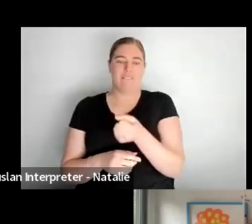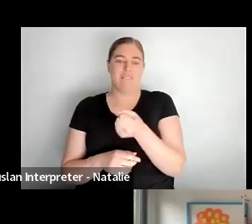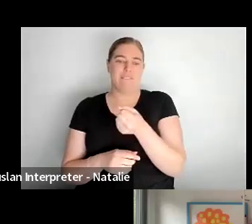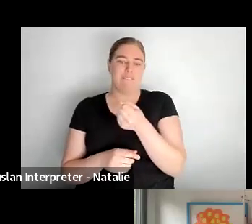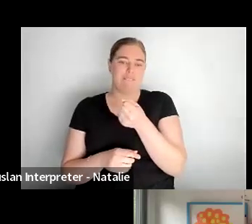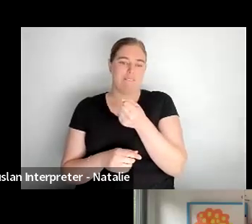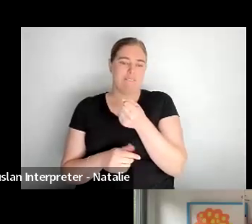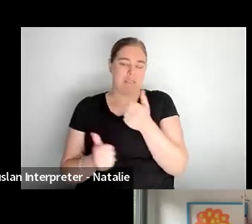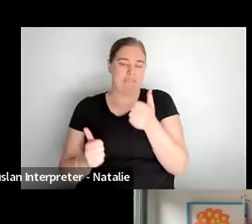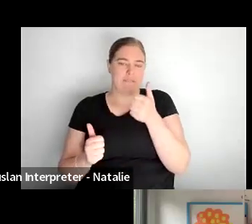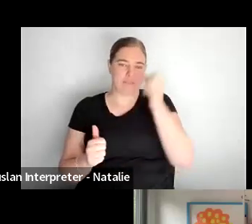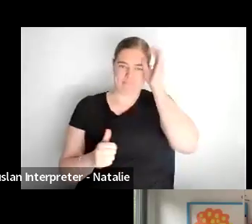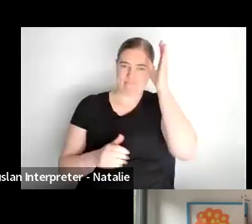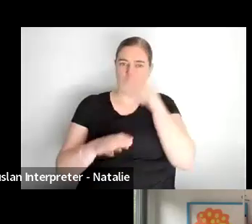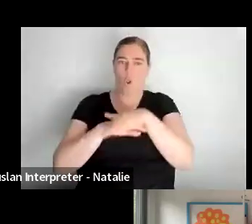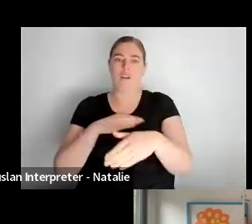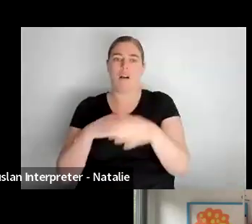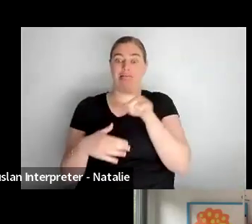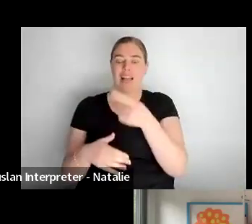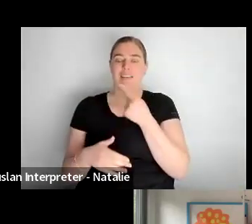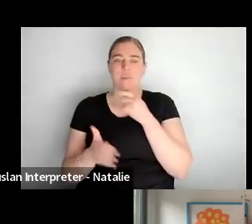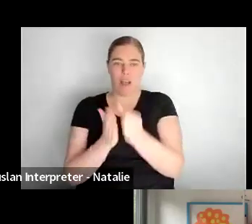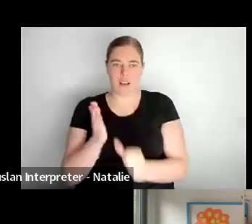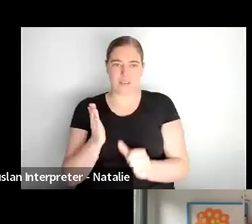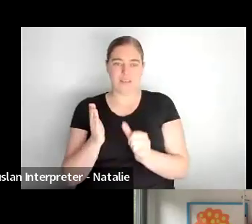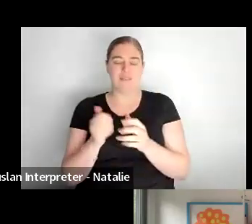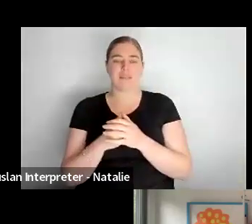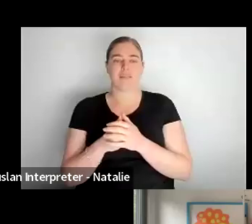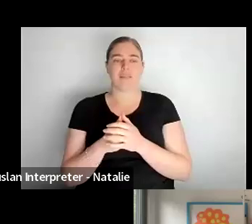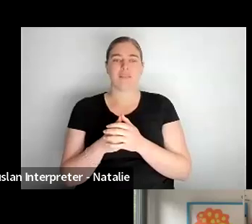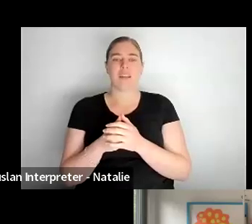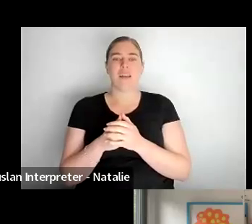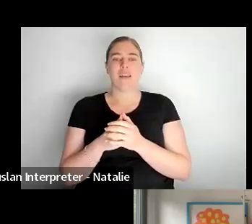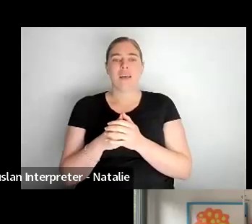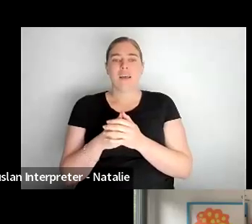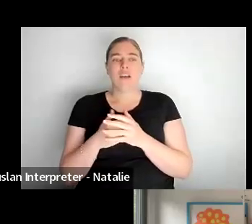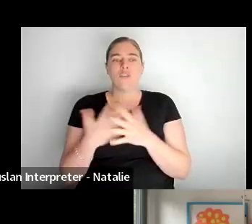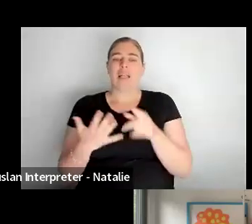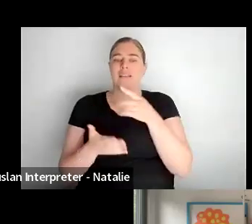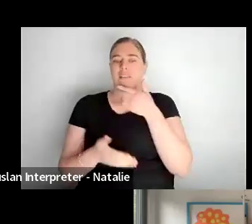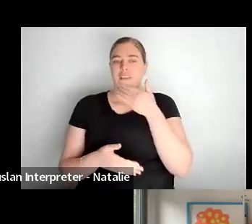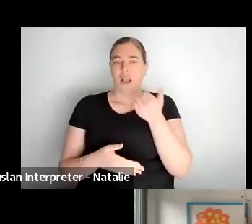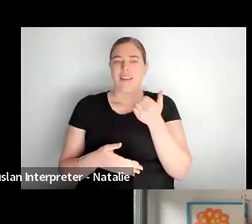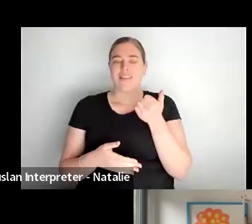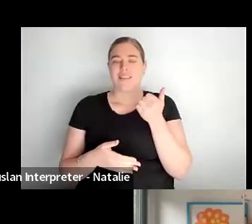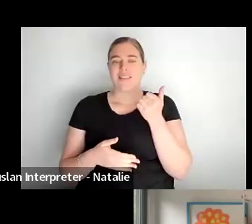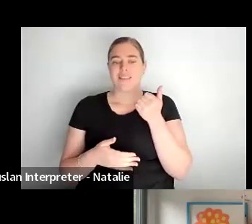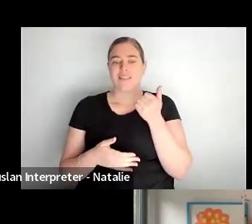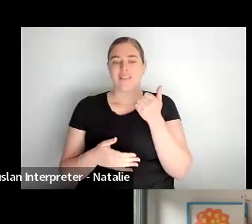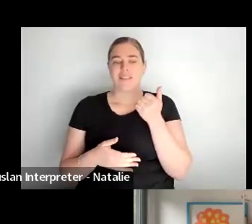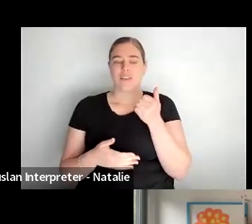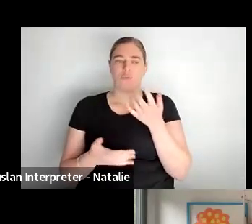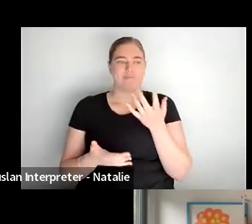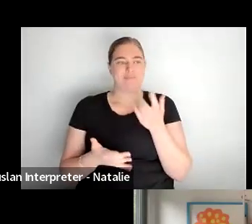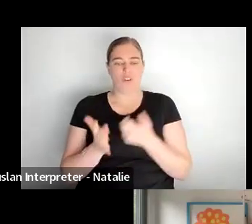For you would hope that they would. So that's also a really nice kind of eccentric point when they